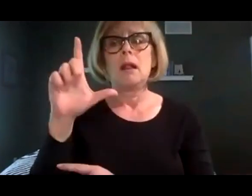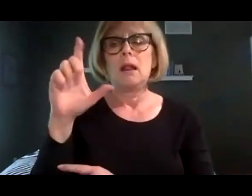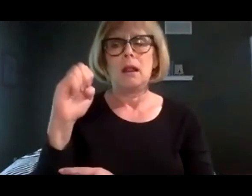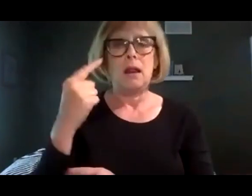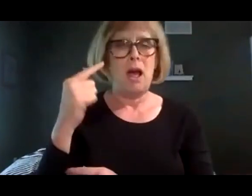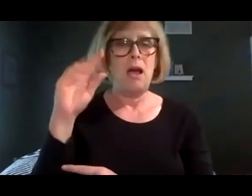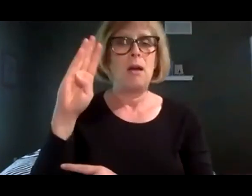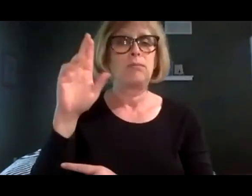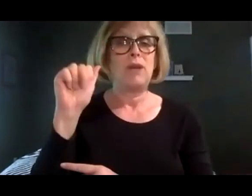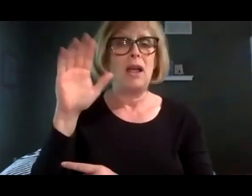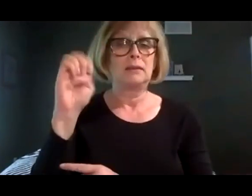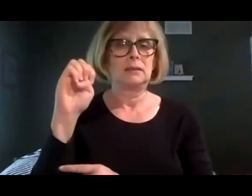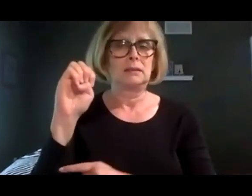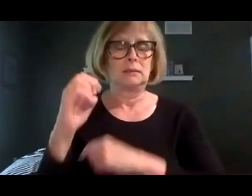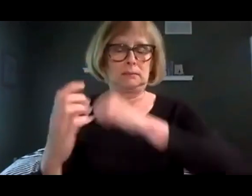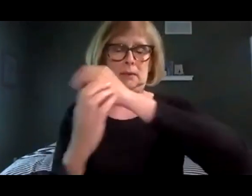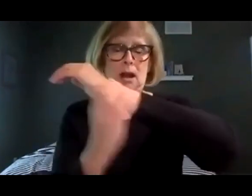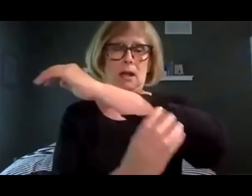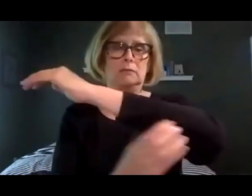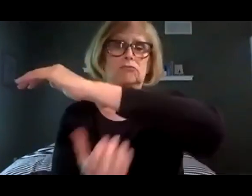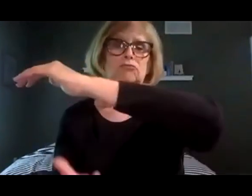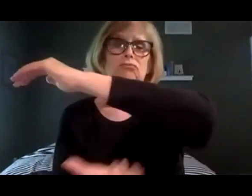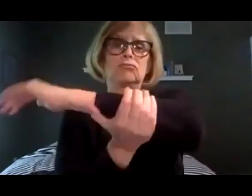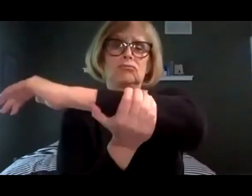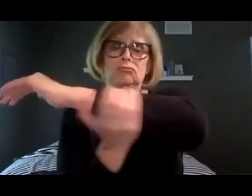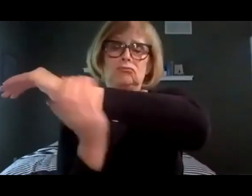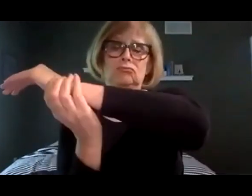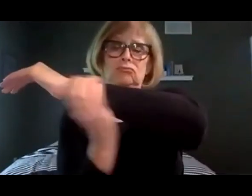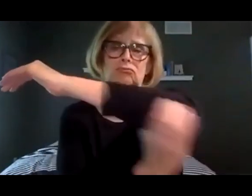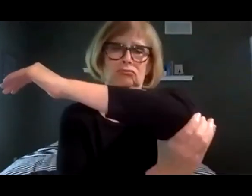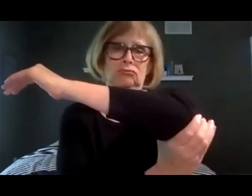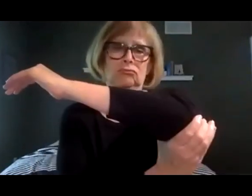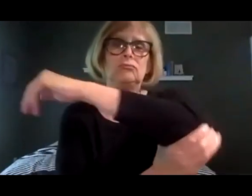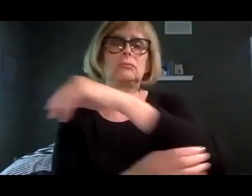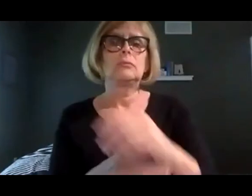Leg brace